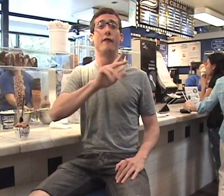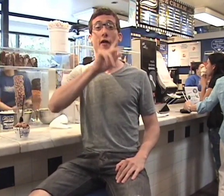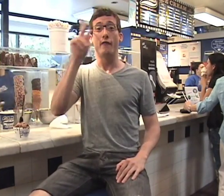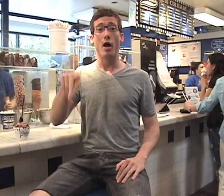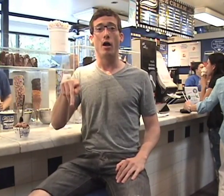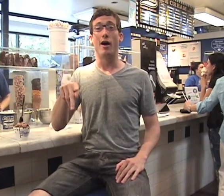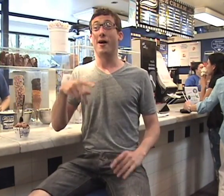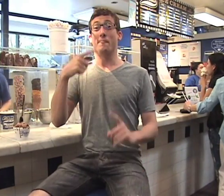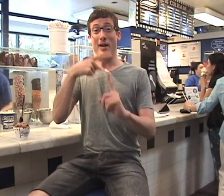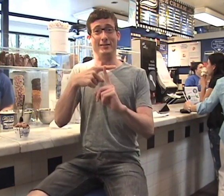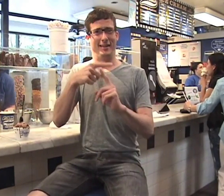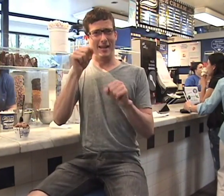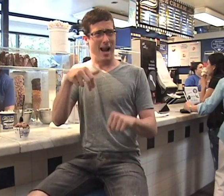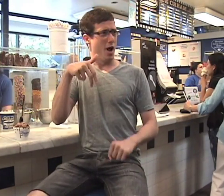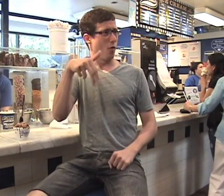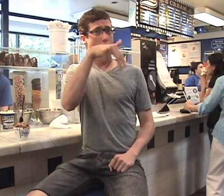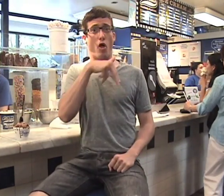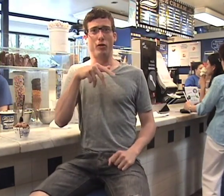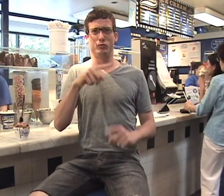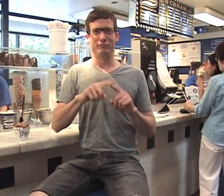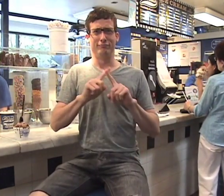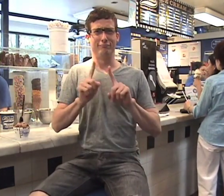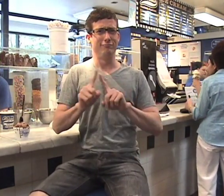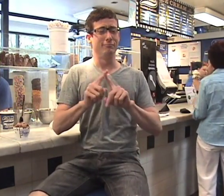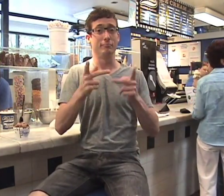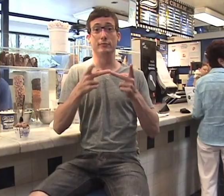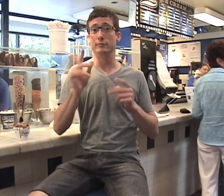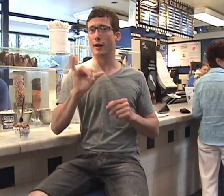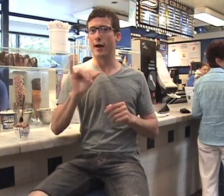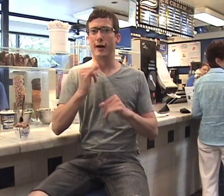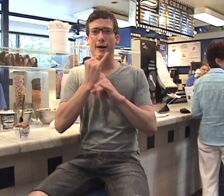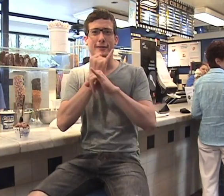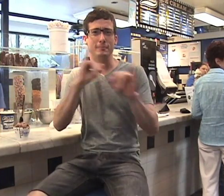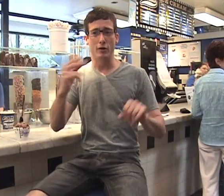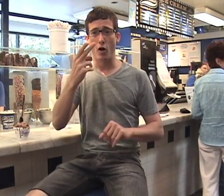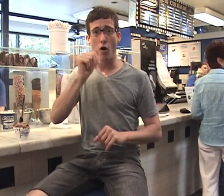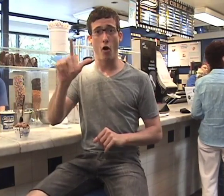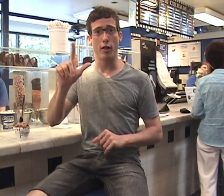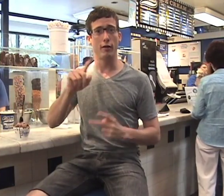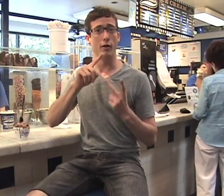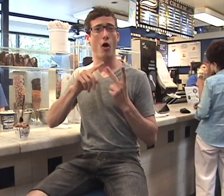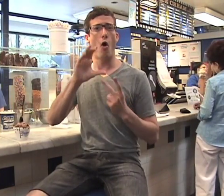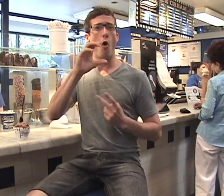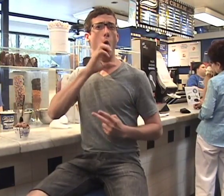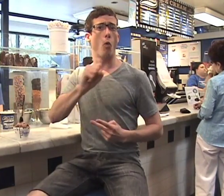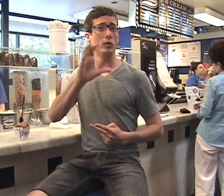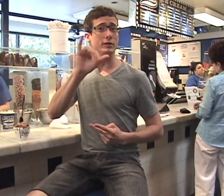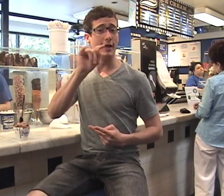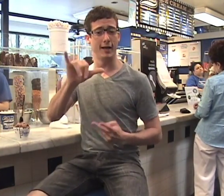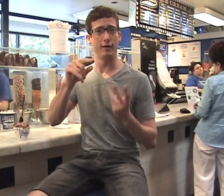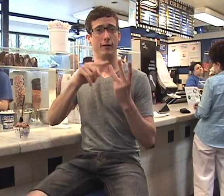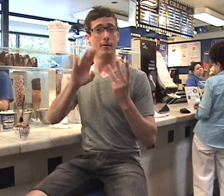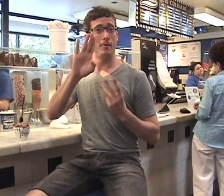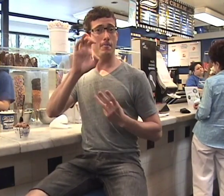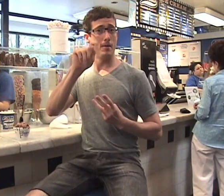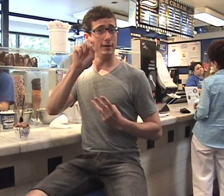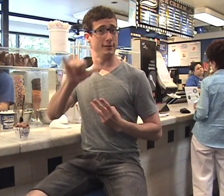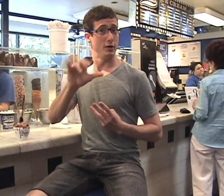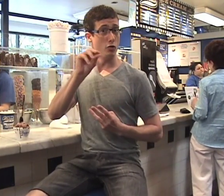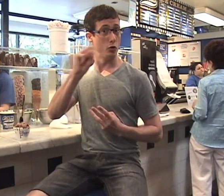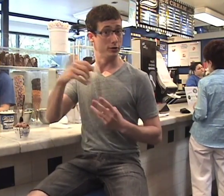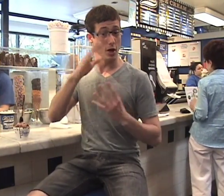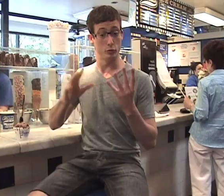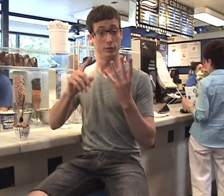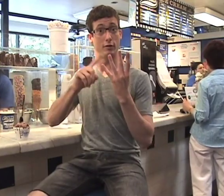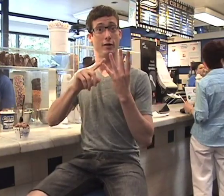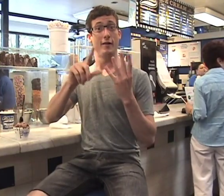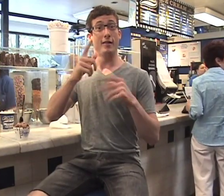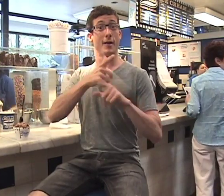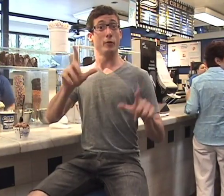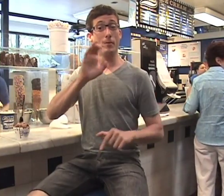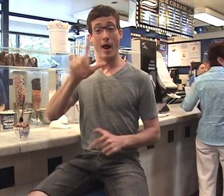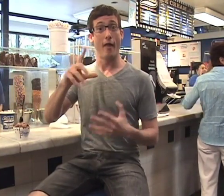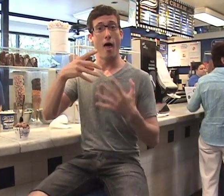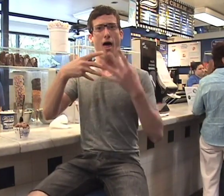Plus you can walk to many attractions here such as Independence Hall, Old City, Betsy Ross House, and Liberty Bell